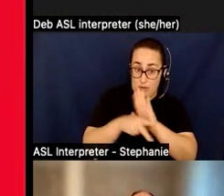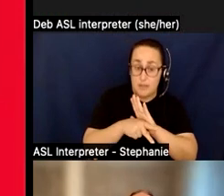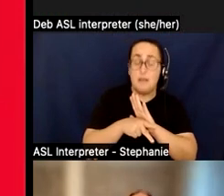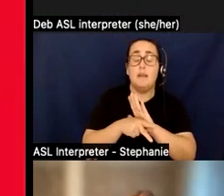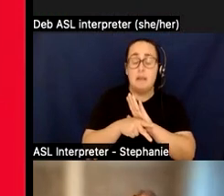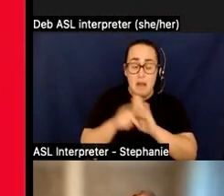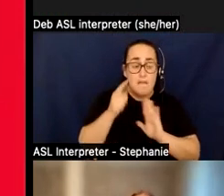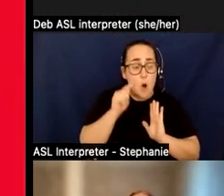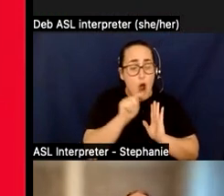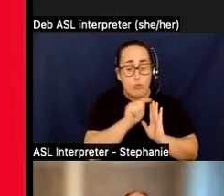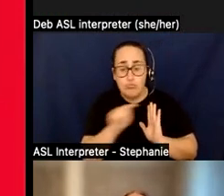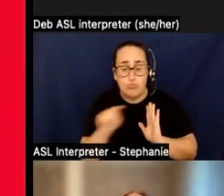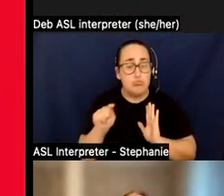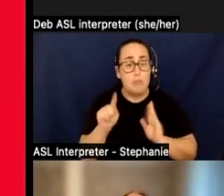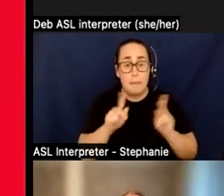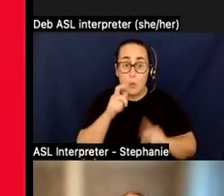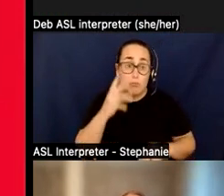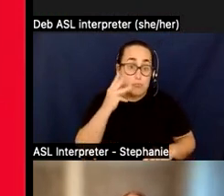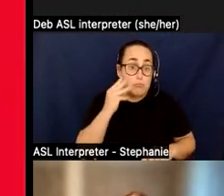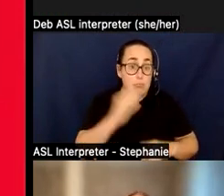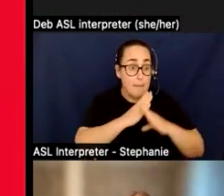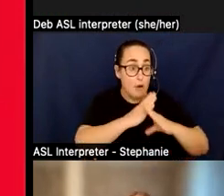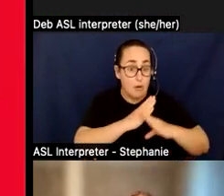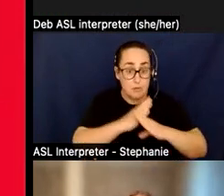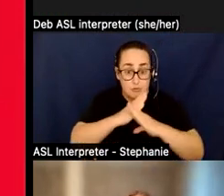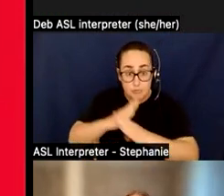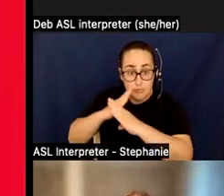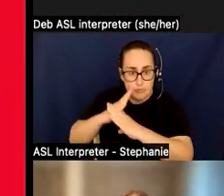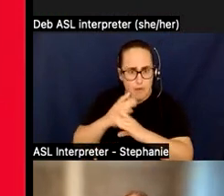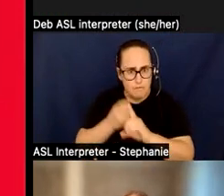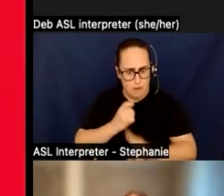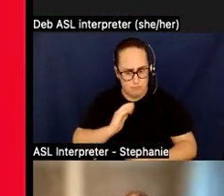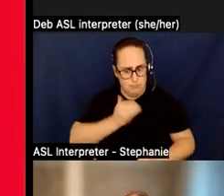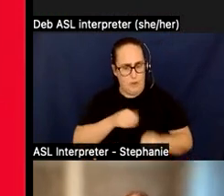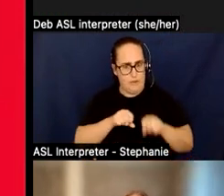who experience barriers in our systems and to work with them to develop the accommodations that are